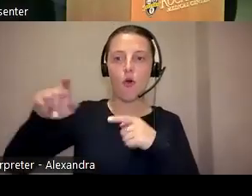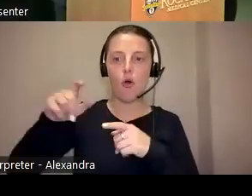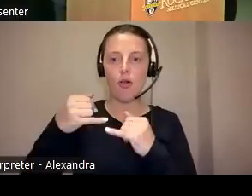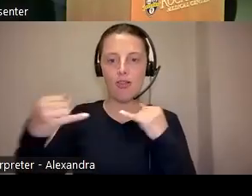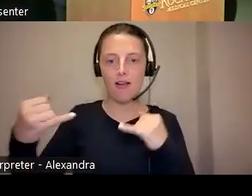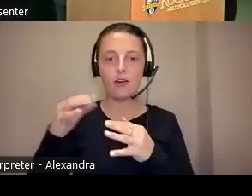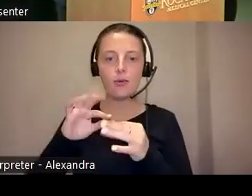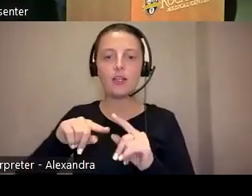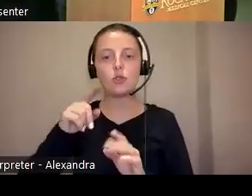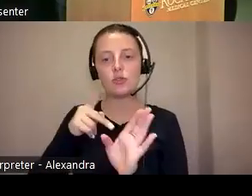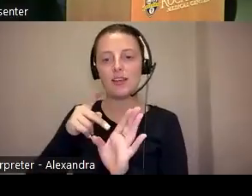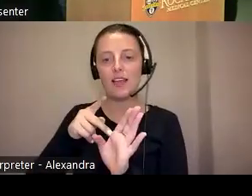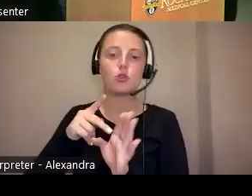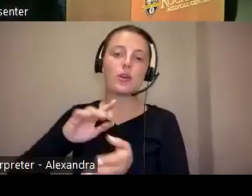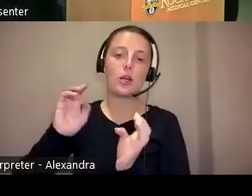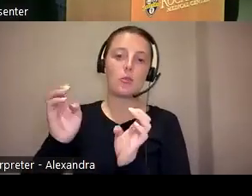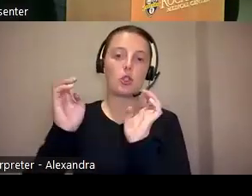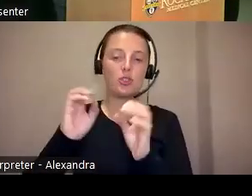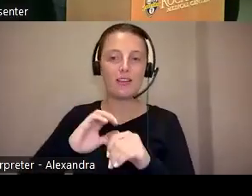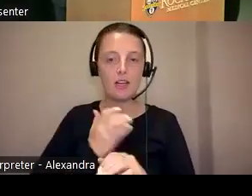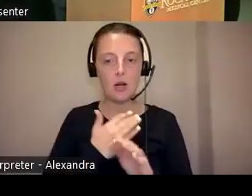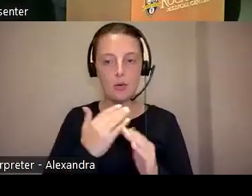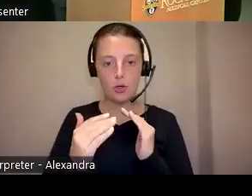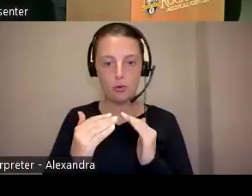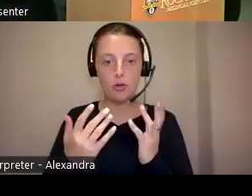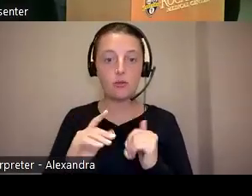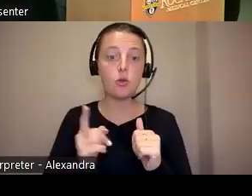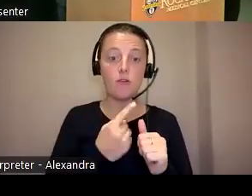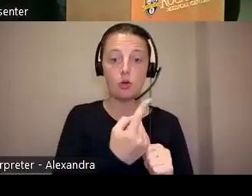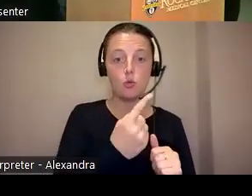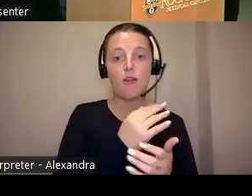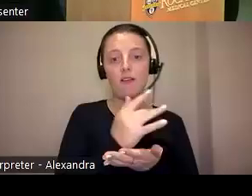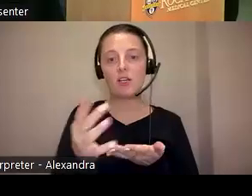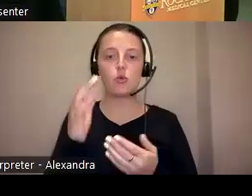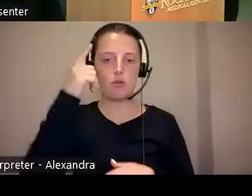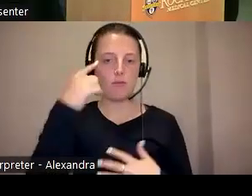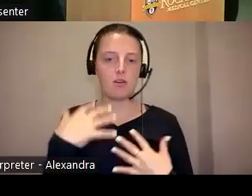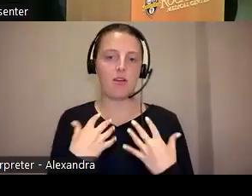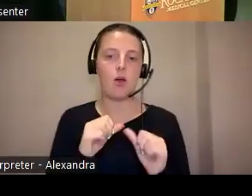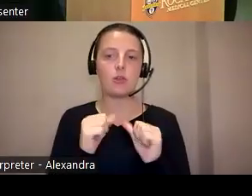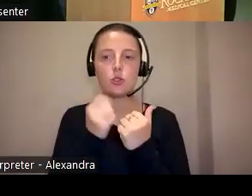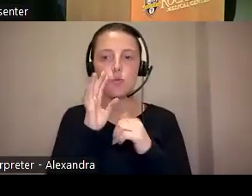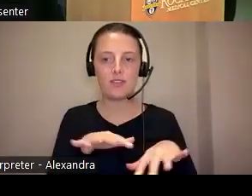mental health association takes over. We also see in our community community Bernice Scurbal